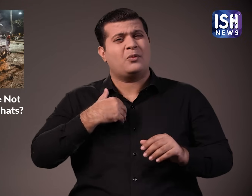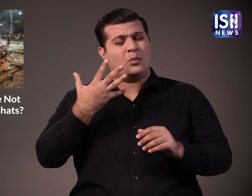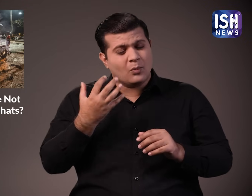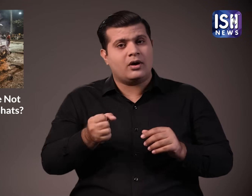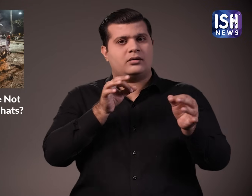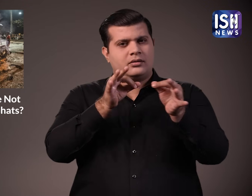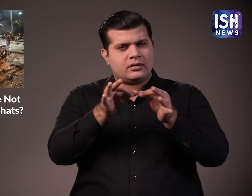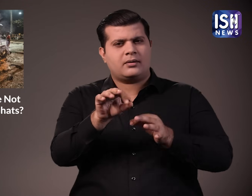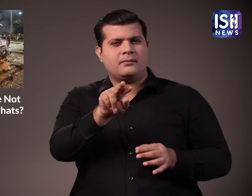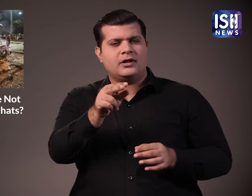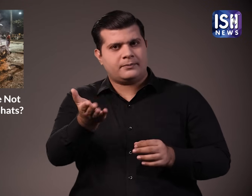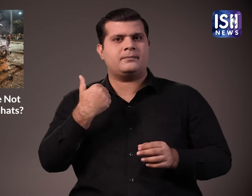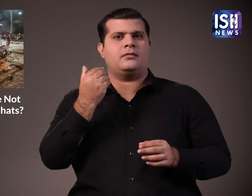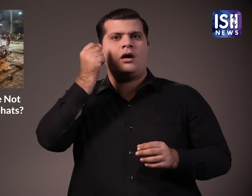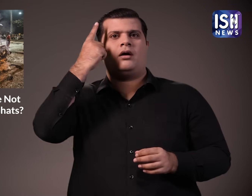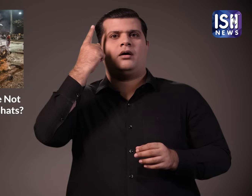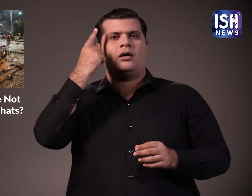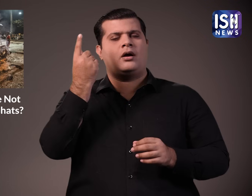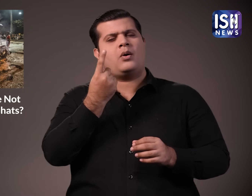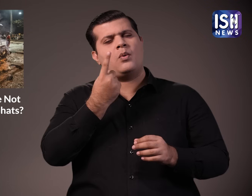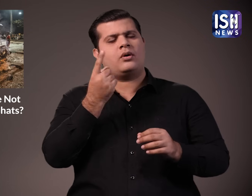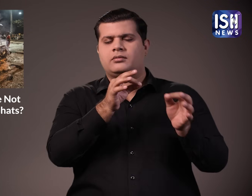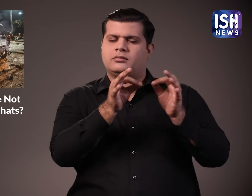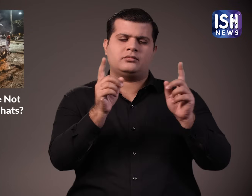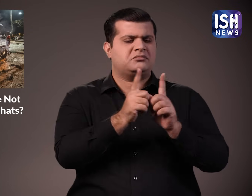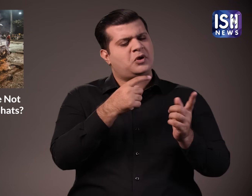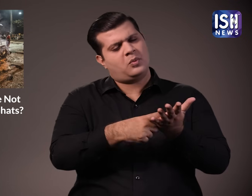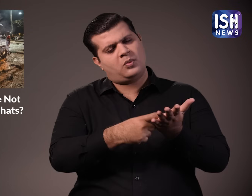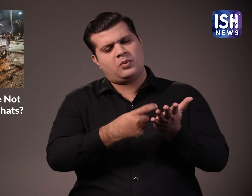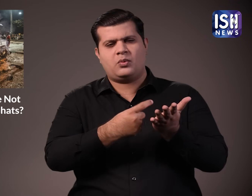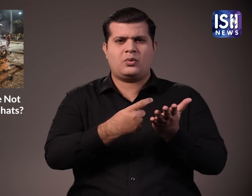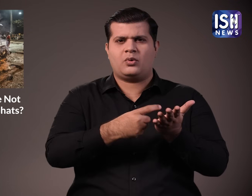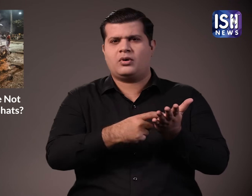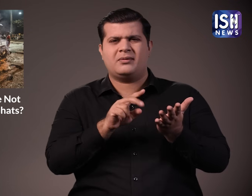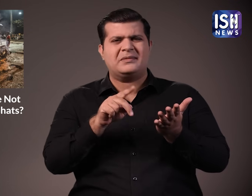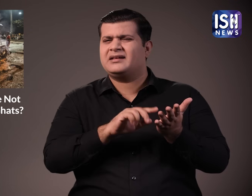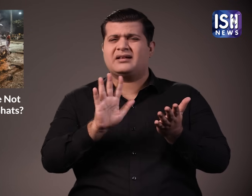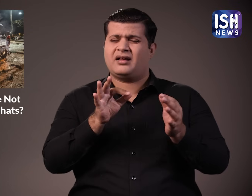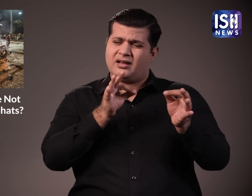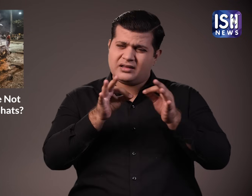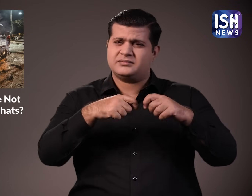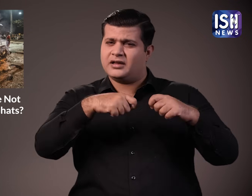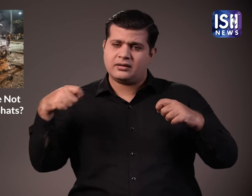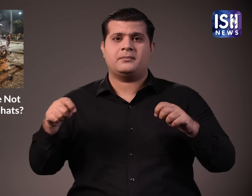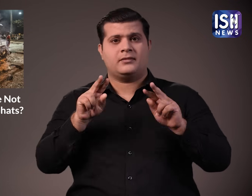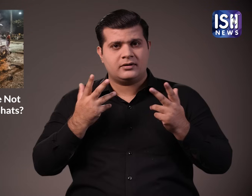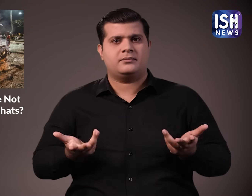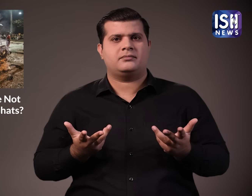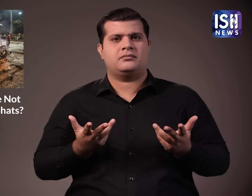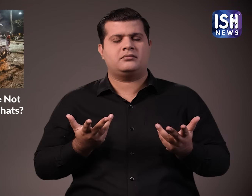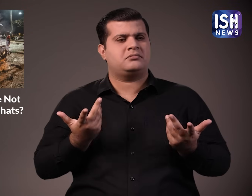But I want to understand these customs in detail and not just know them as a rule.